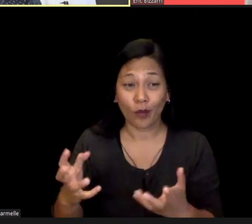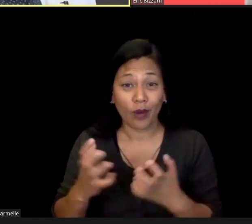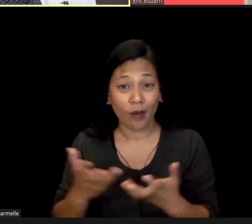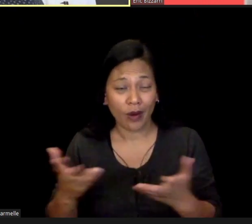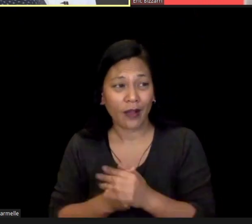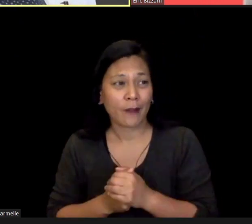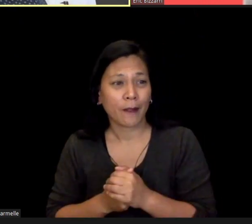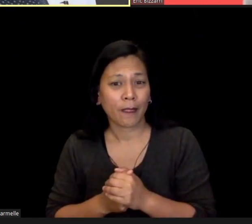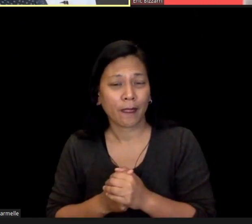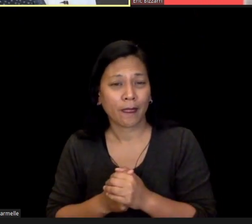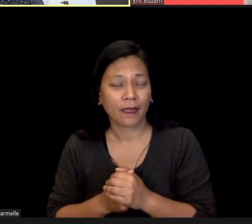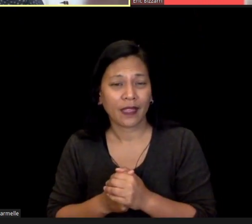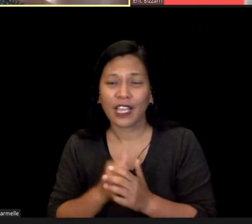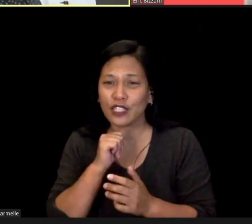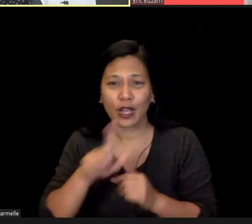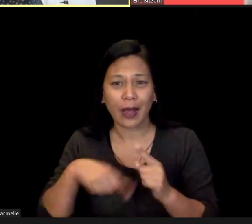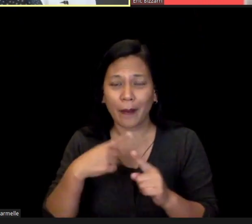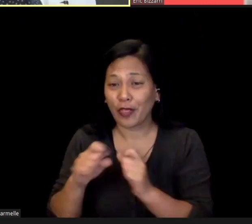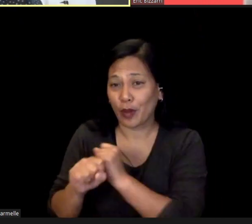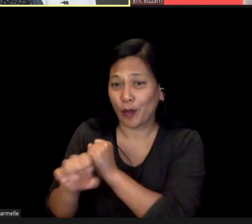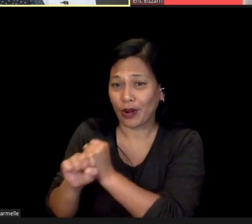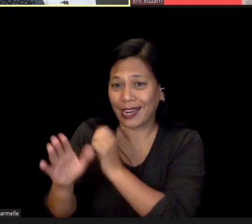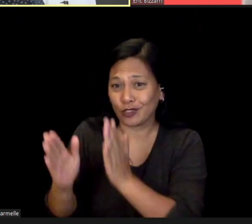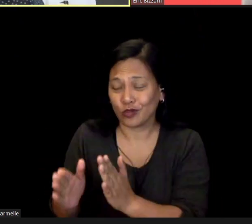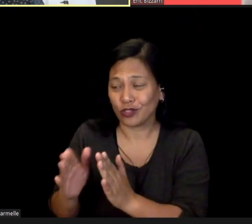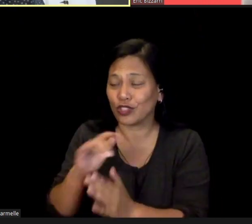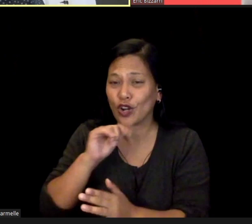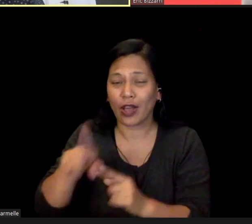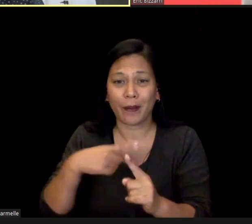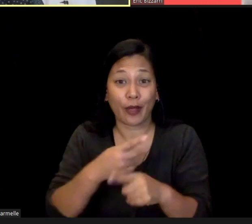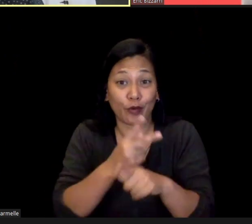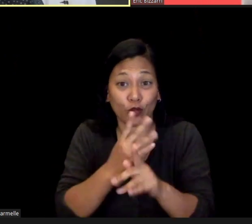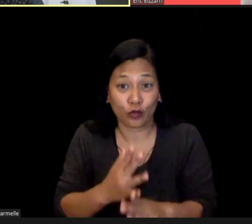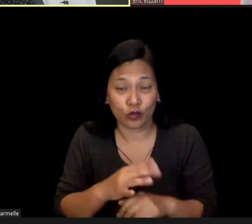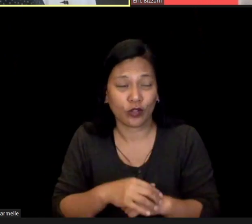You know, not to be blunt, but it's not about the broadcasters. It's not about the producers. It's not about the CMF.